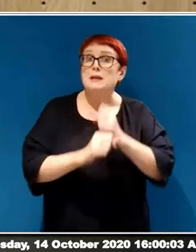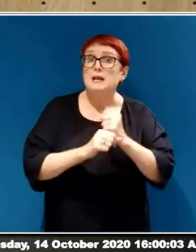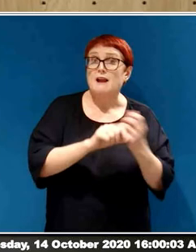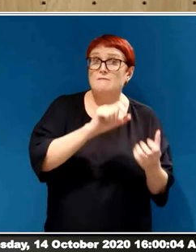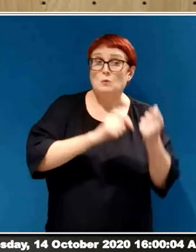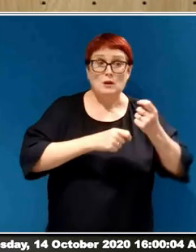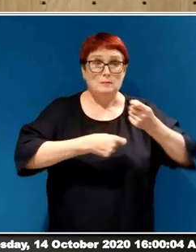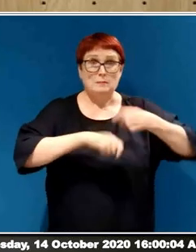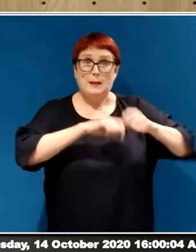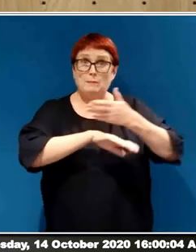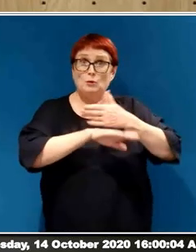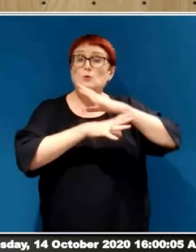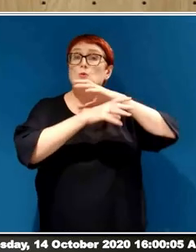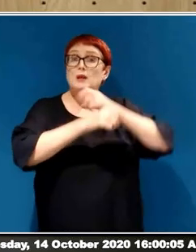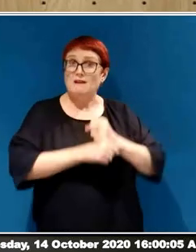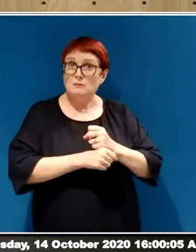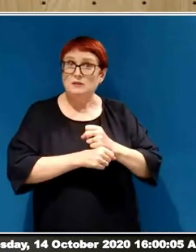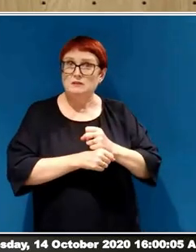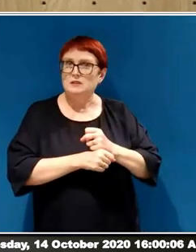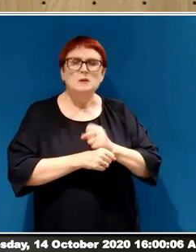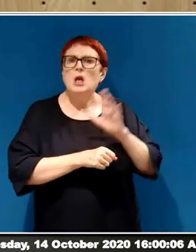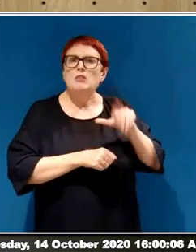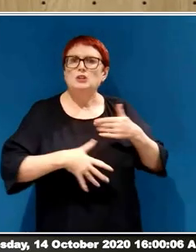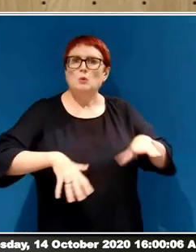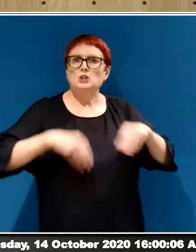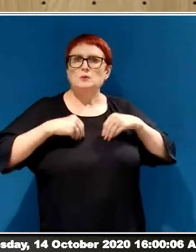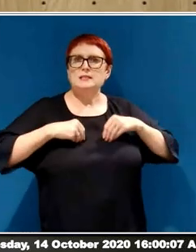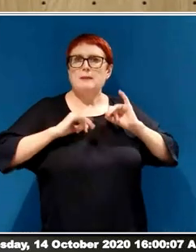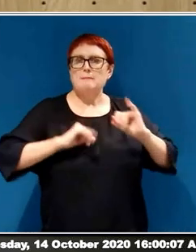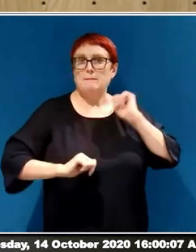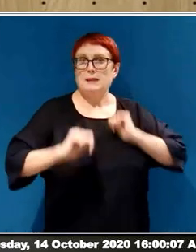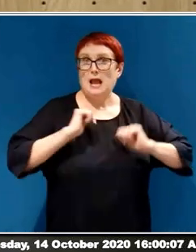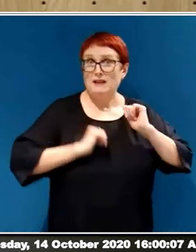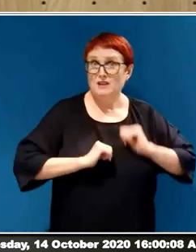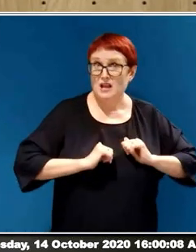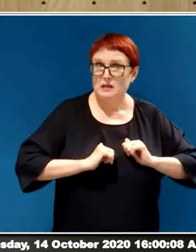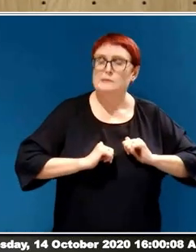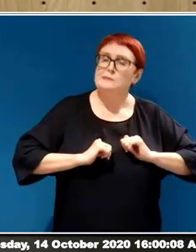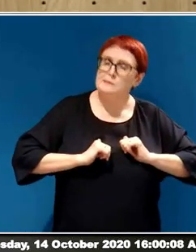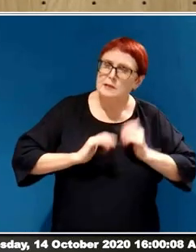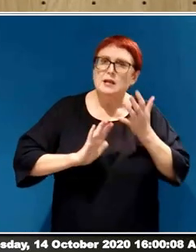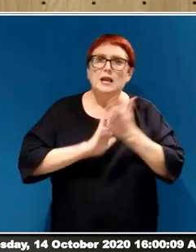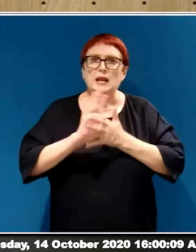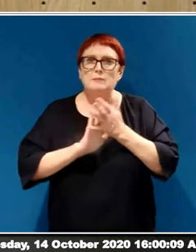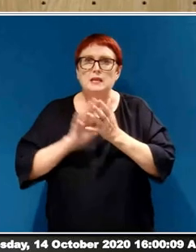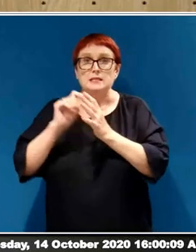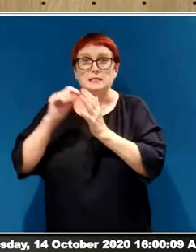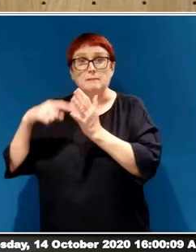a tolerance, it is possible that that Department might pause their application